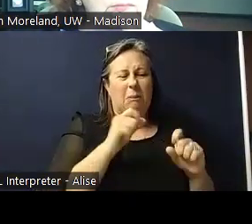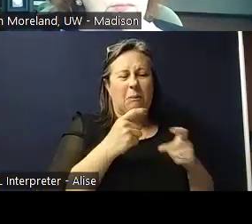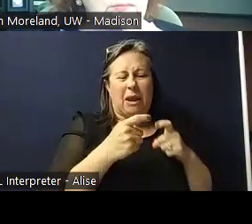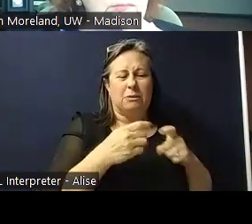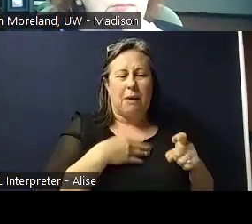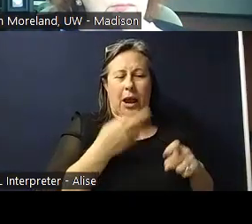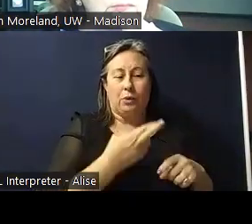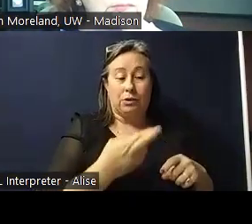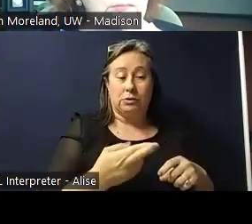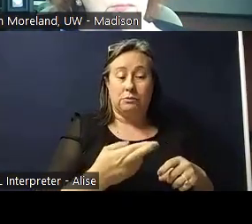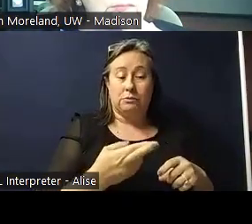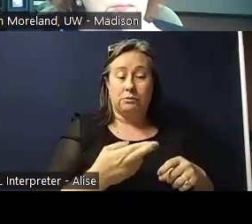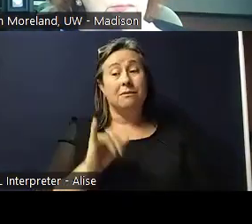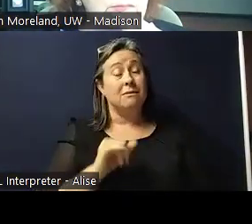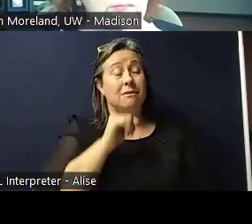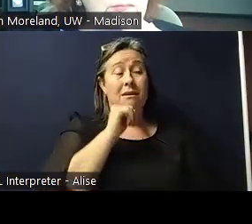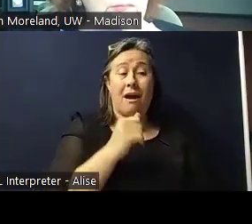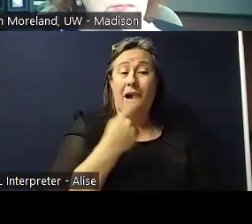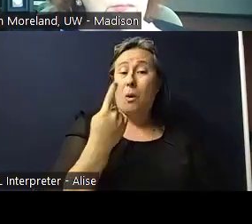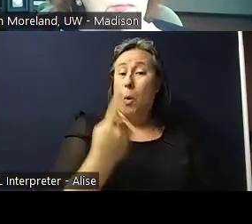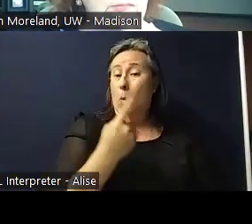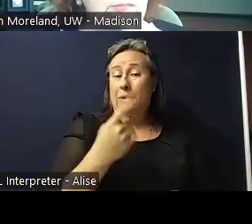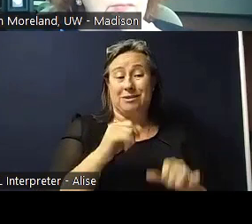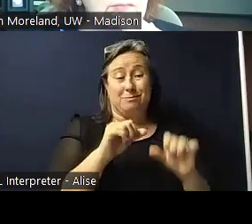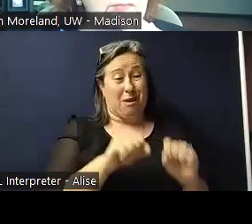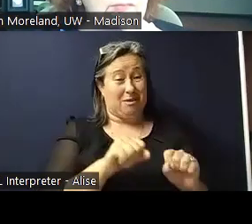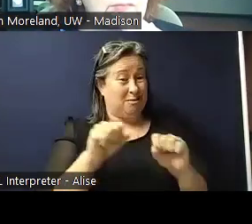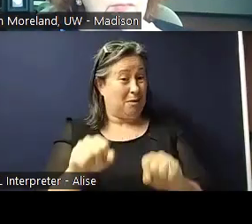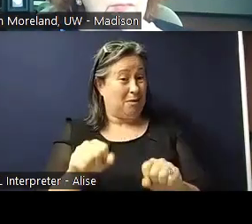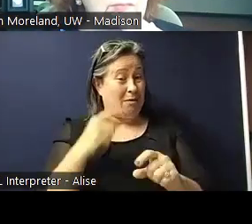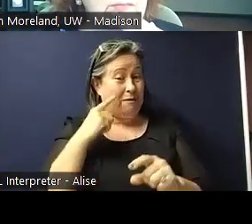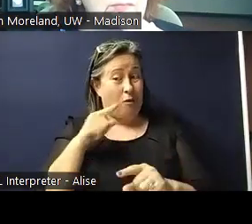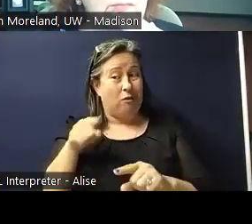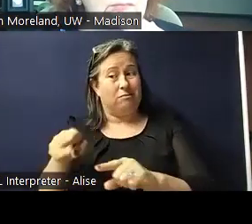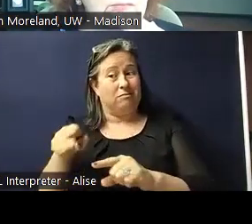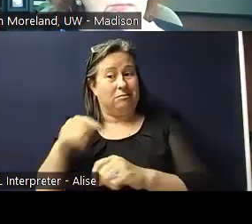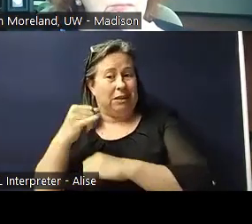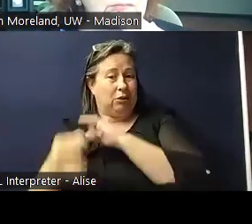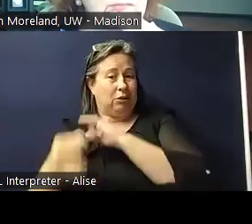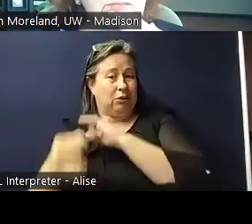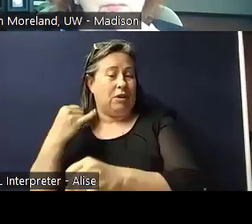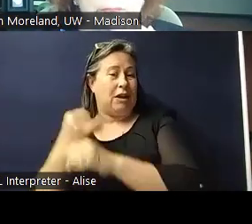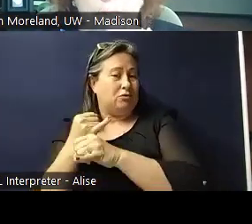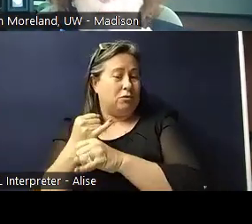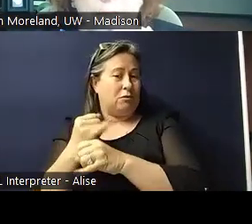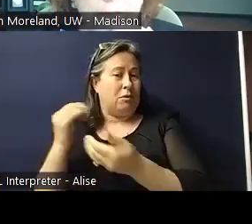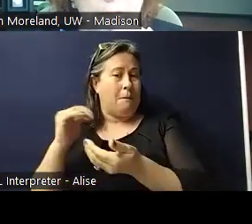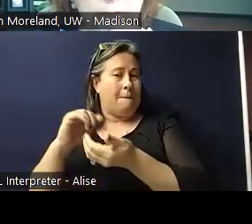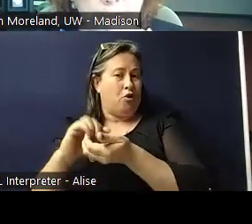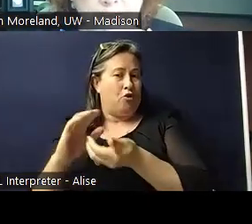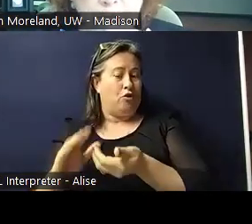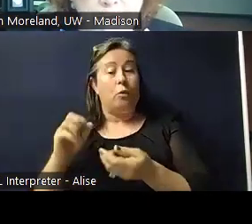That isn't always possible for our international partners or really some any partner.